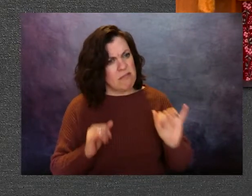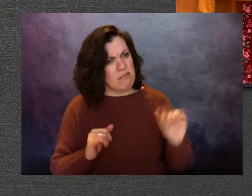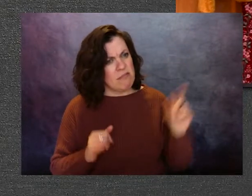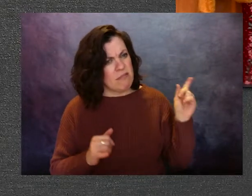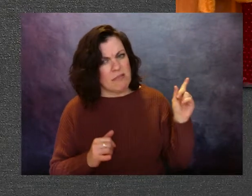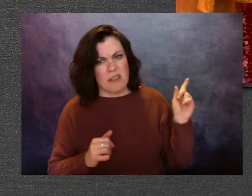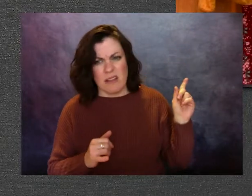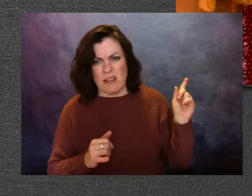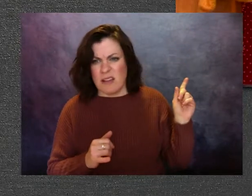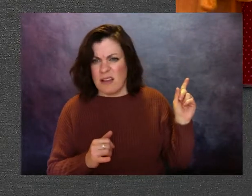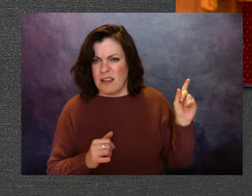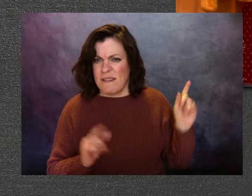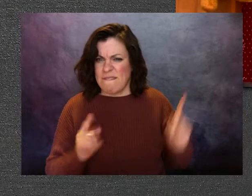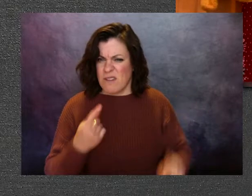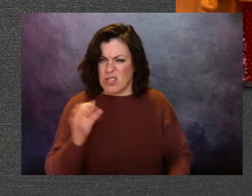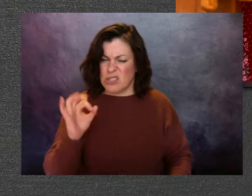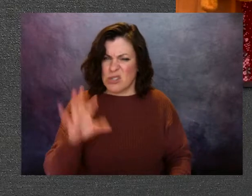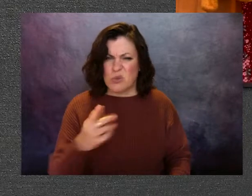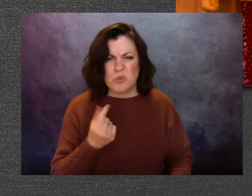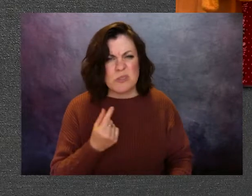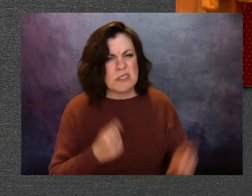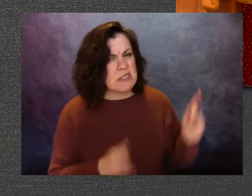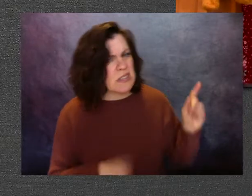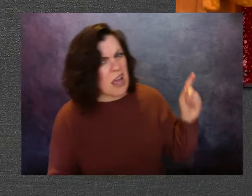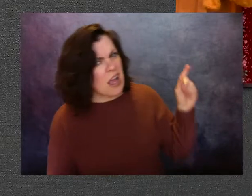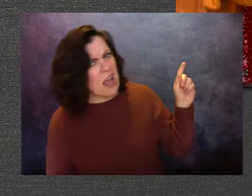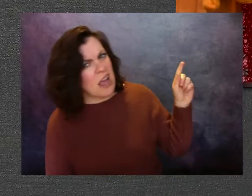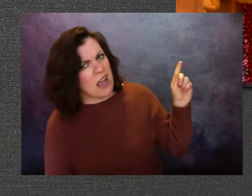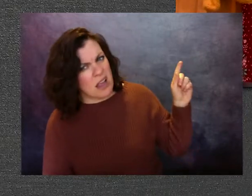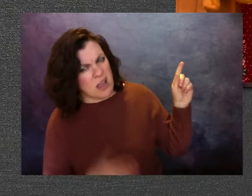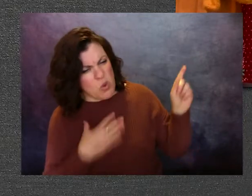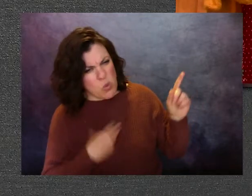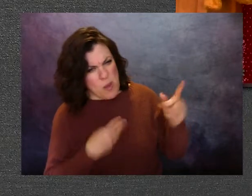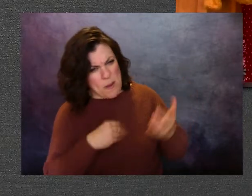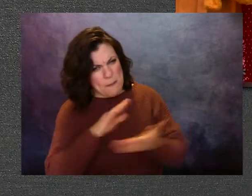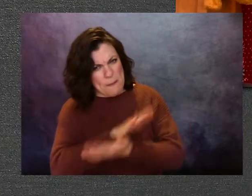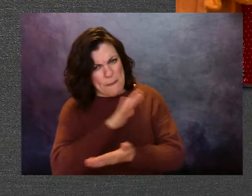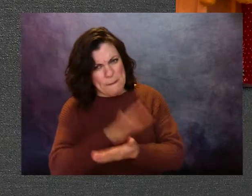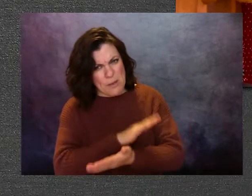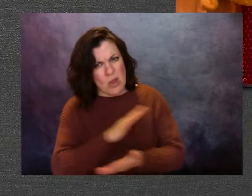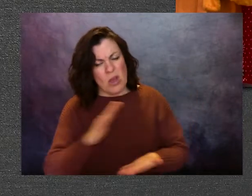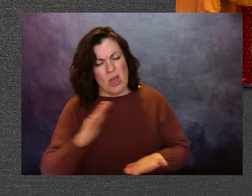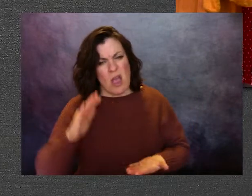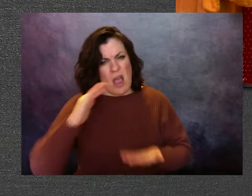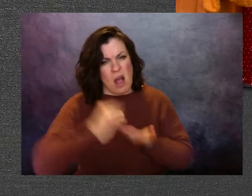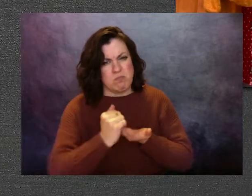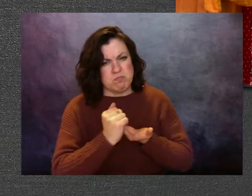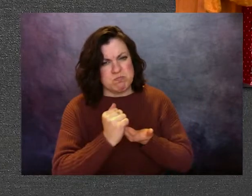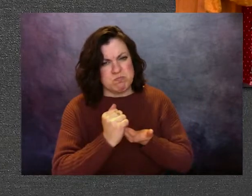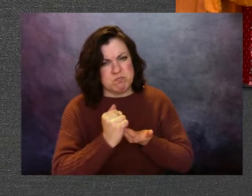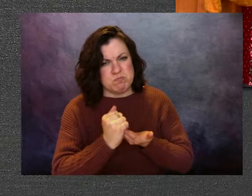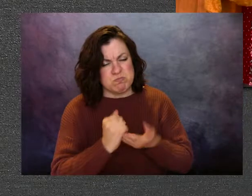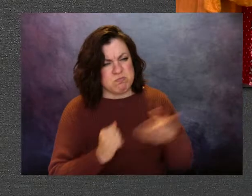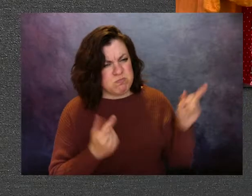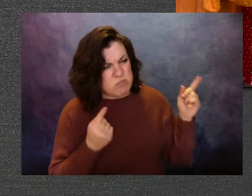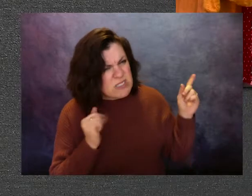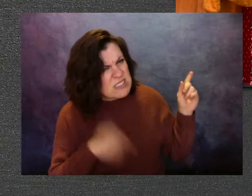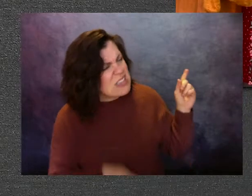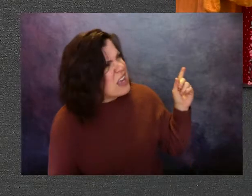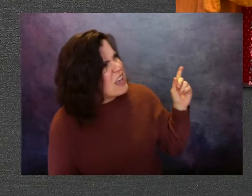That's our first clue what is that it looks like a white piece of paper, but it's attached to something. Hmm.